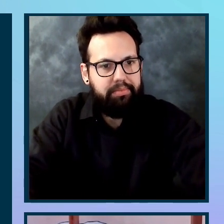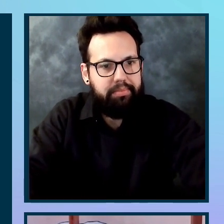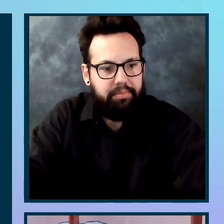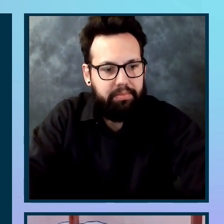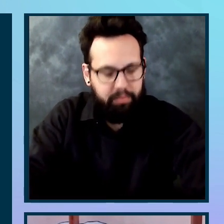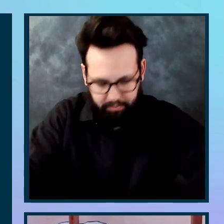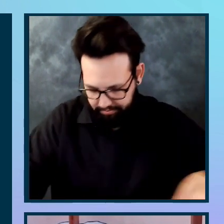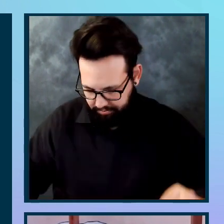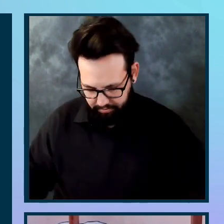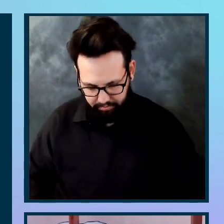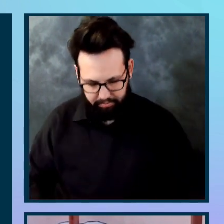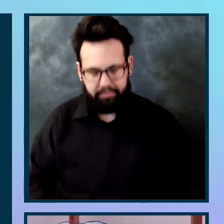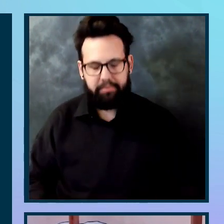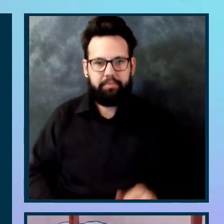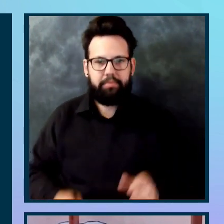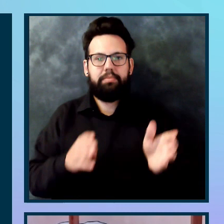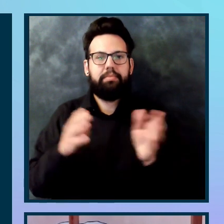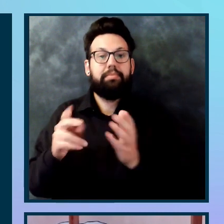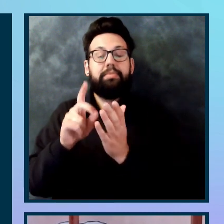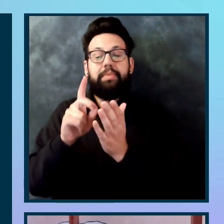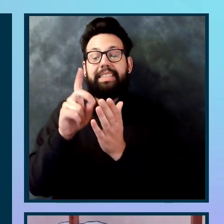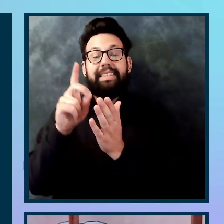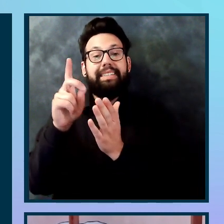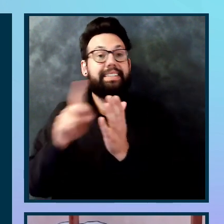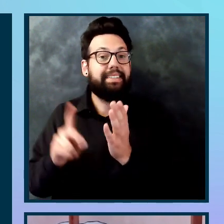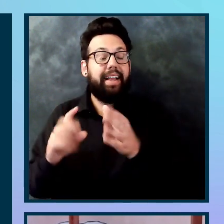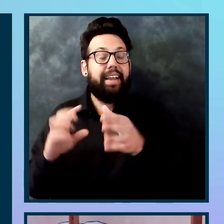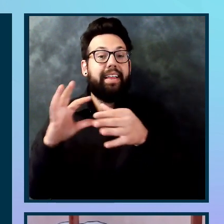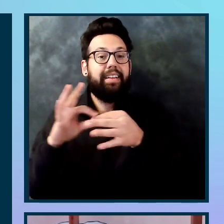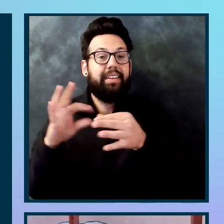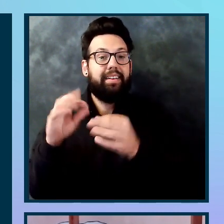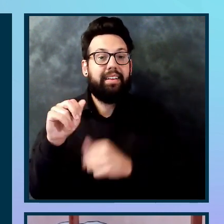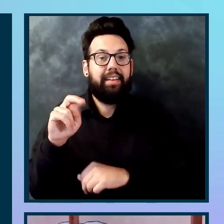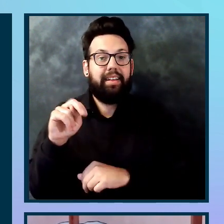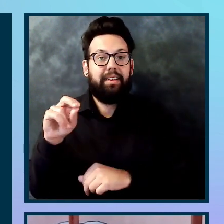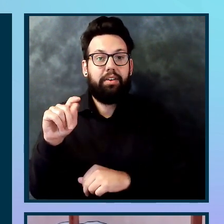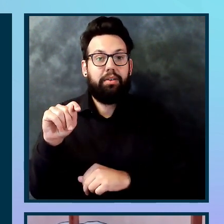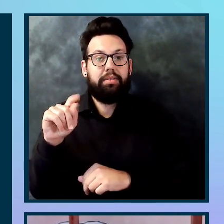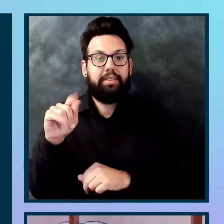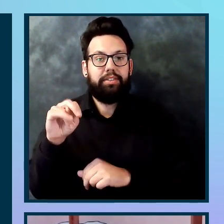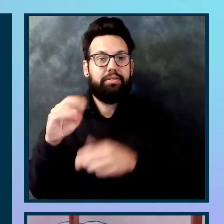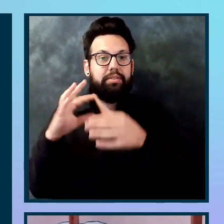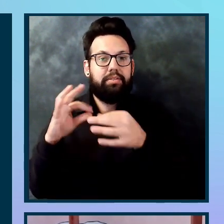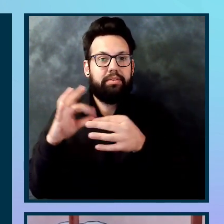Design annotations are also fantastic, and they can do a really good job of moving accessibility forward